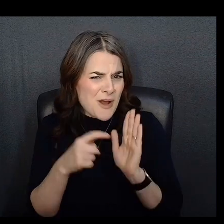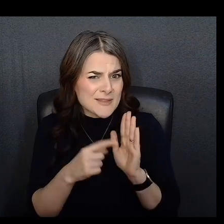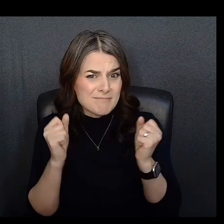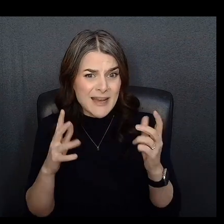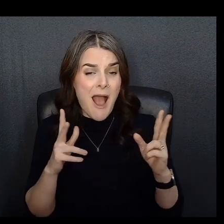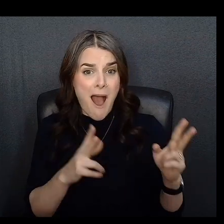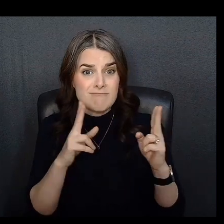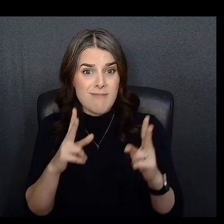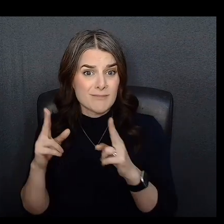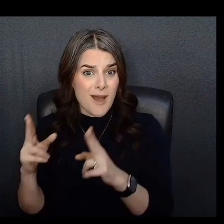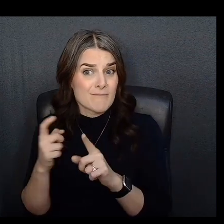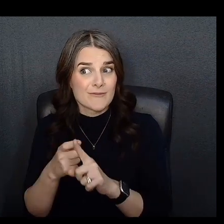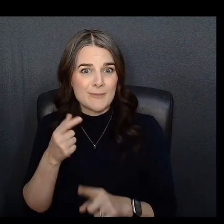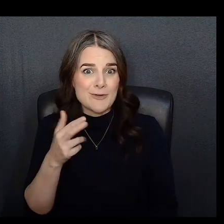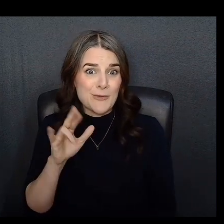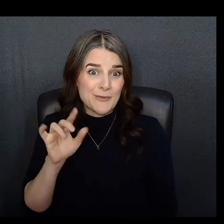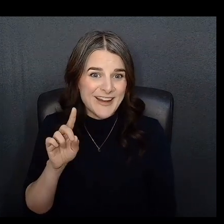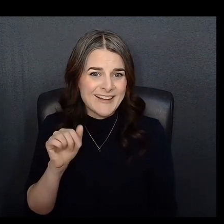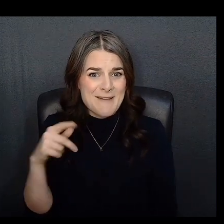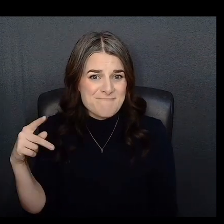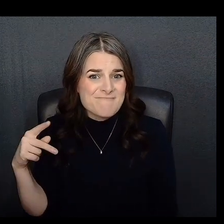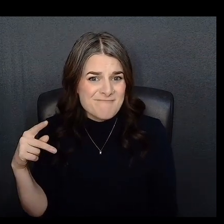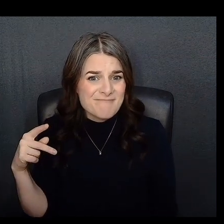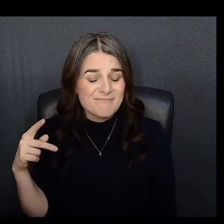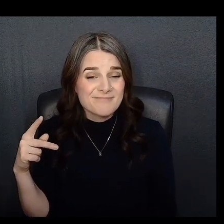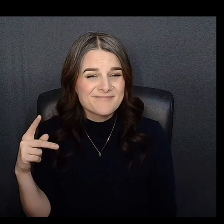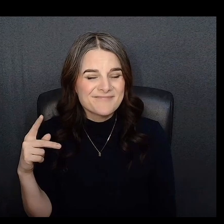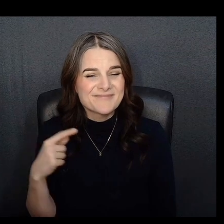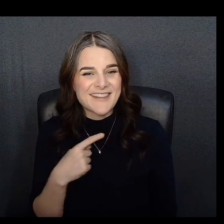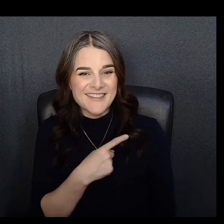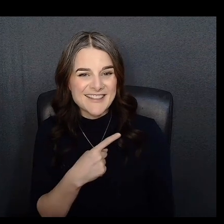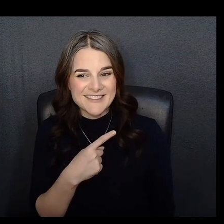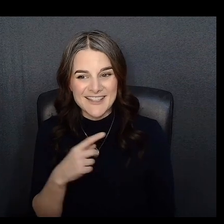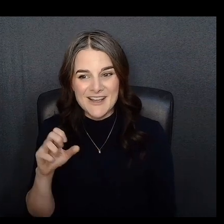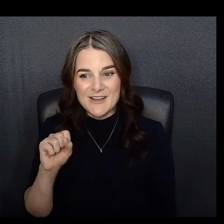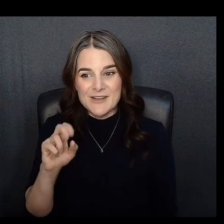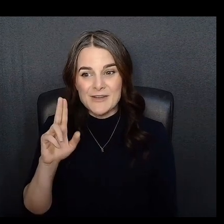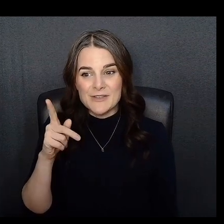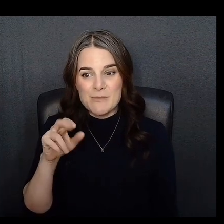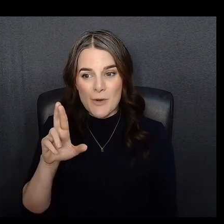are from the Grid app, and so this is from the Super Core 50 vocabulary set.